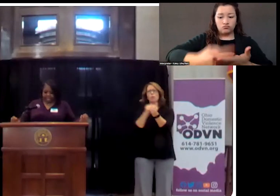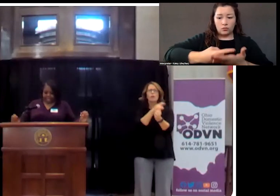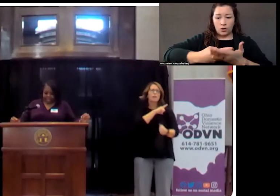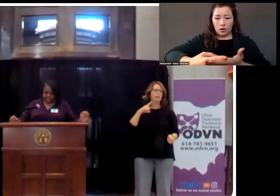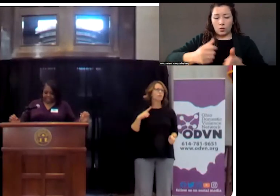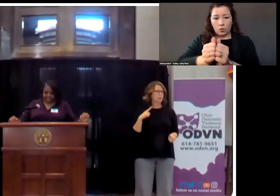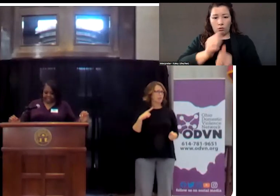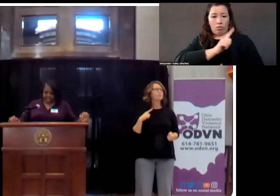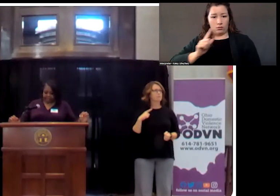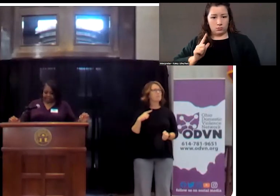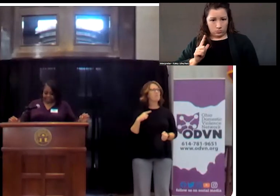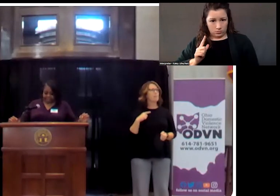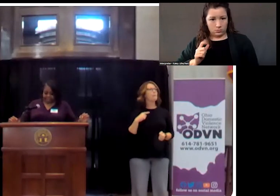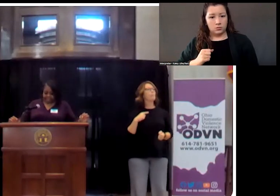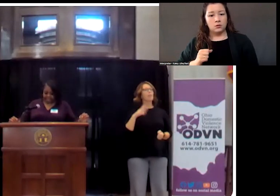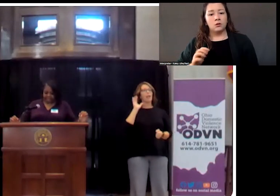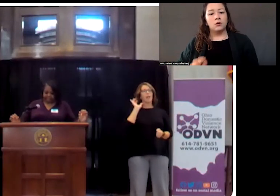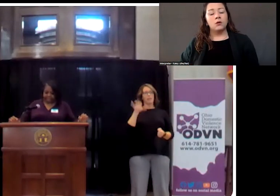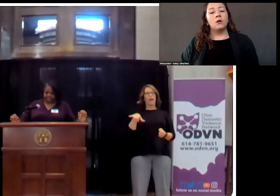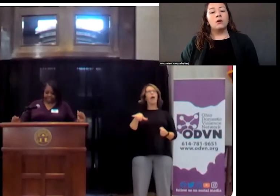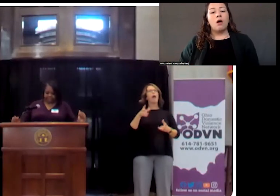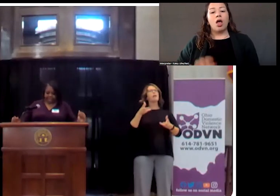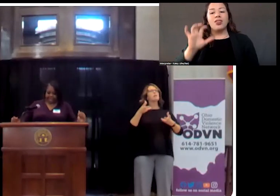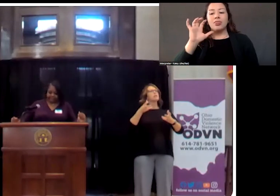It is that conversation and the passion that you have